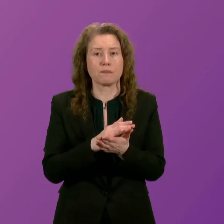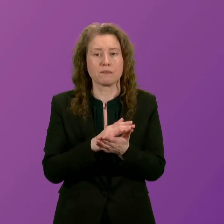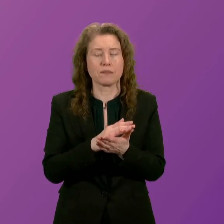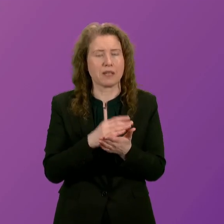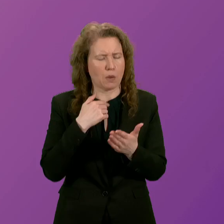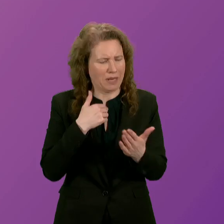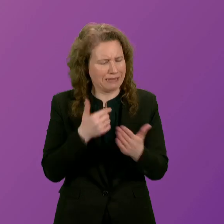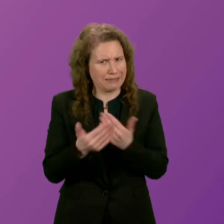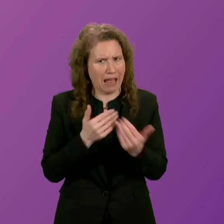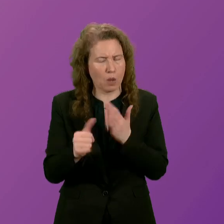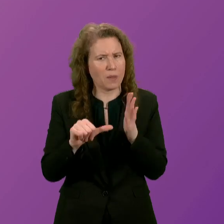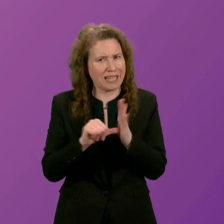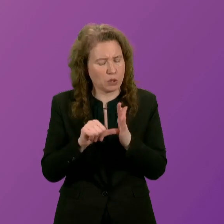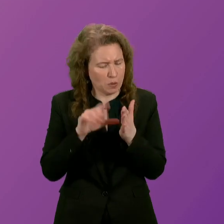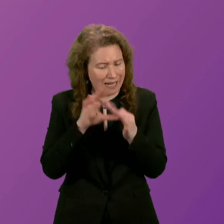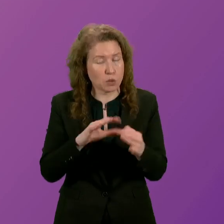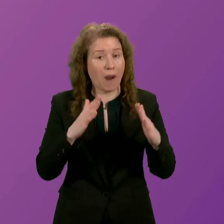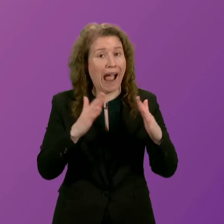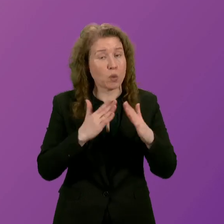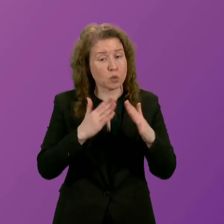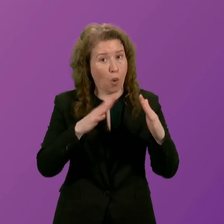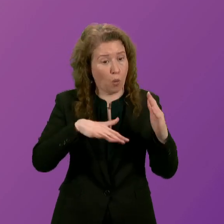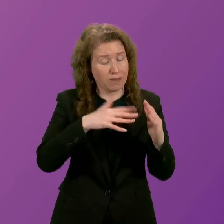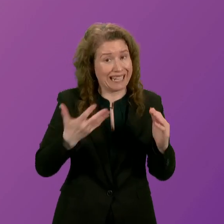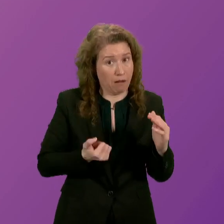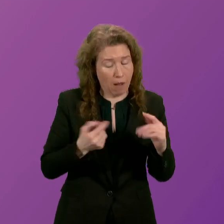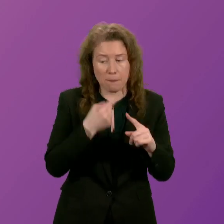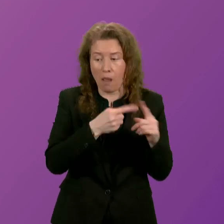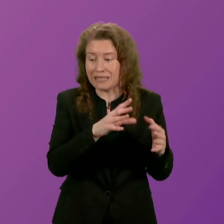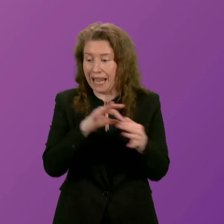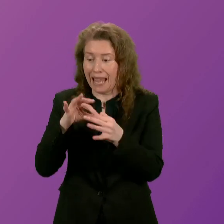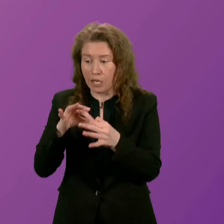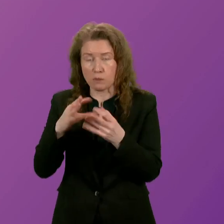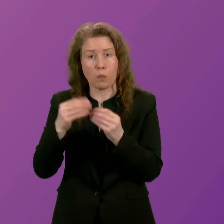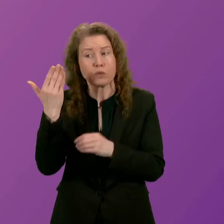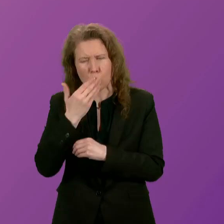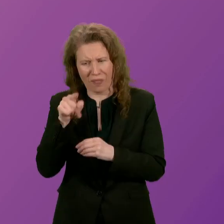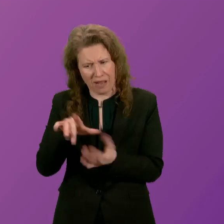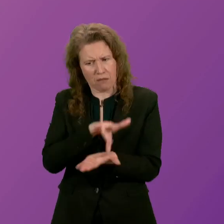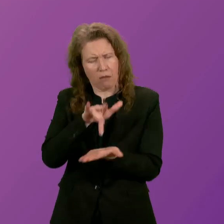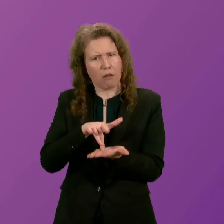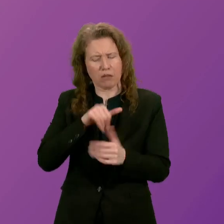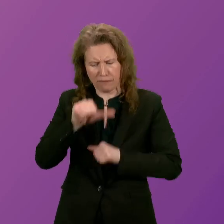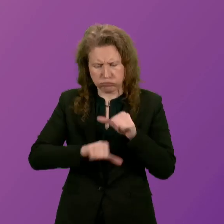tackle the issues around household income and engagement with schools. That will lie at the heart of the steps that we are taking in relation to our attainment agenda.